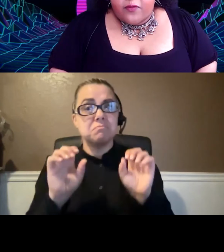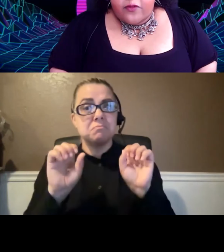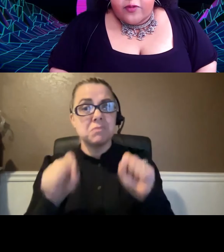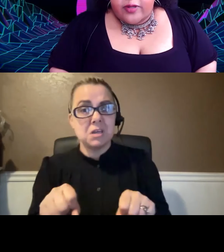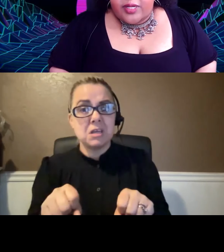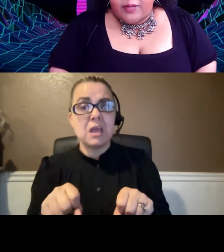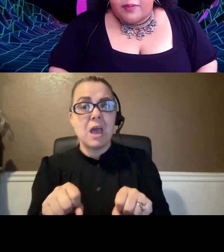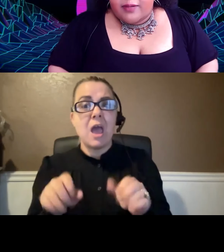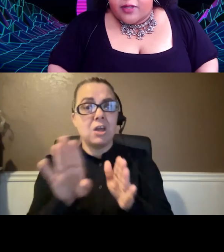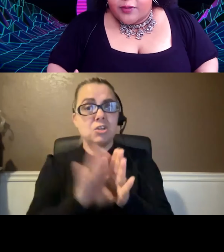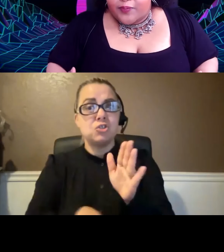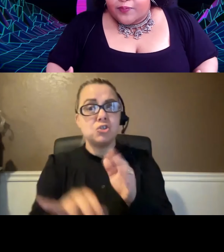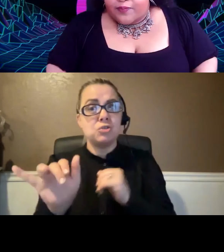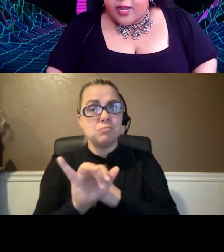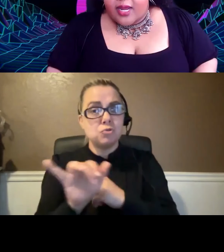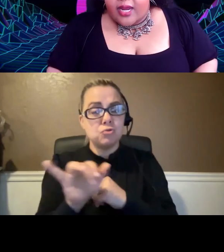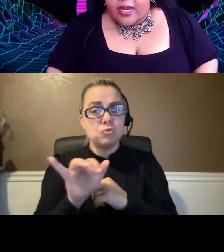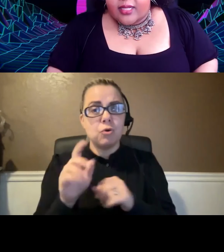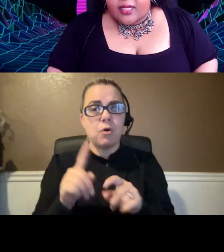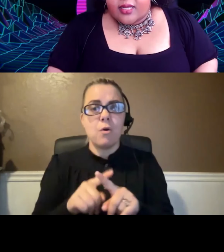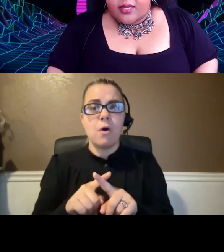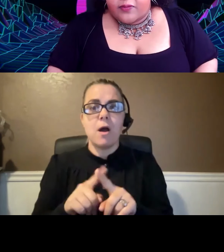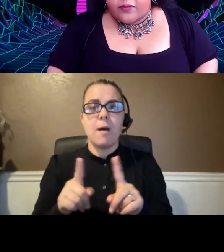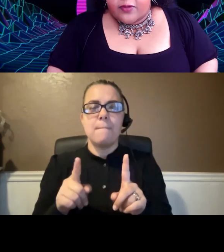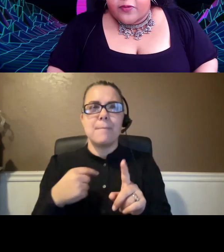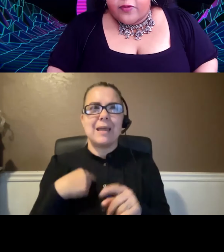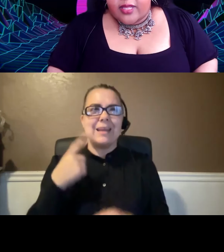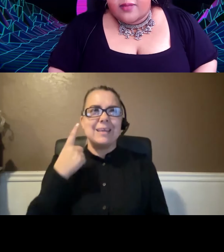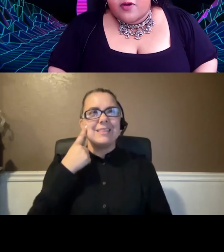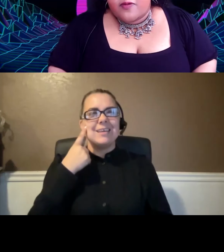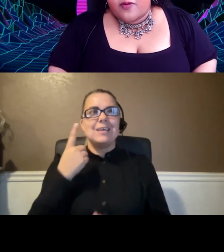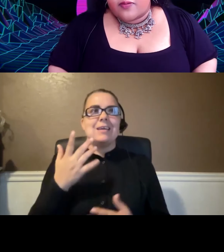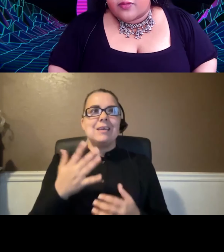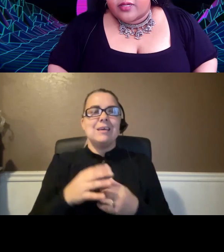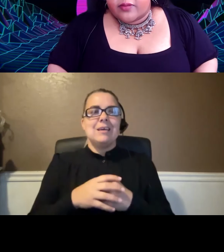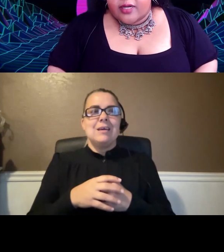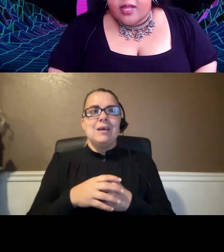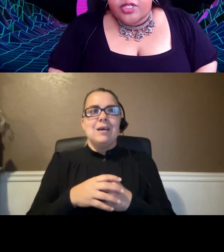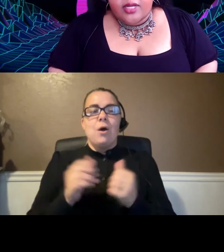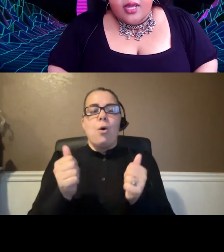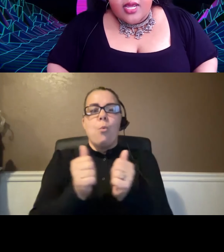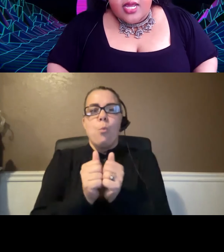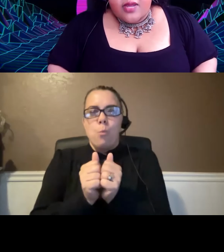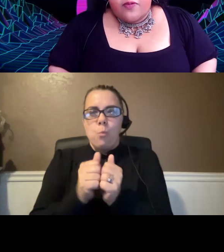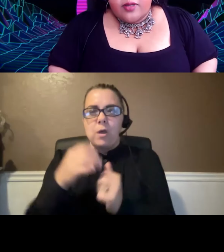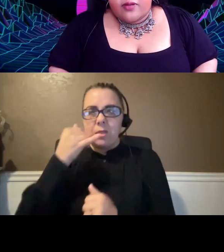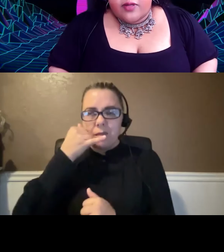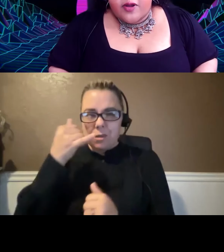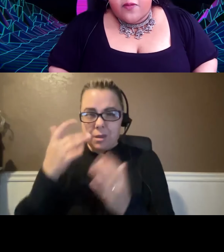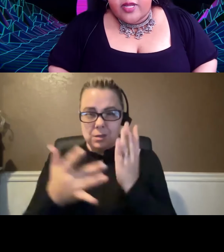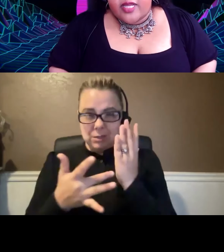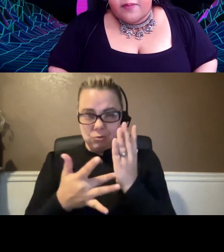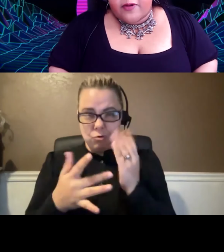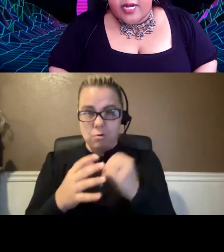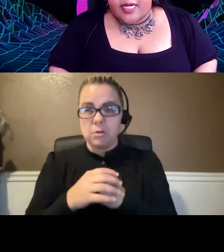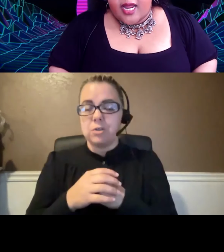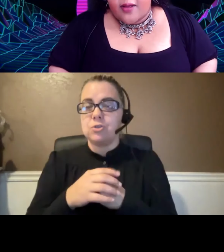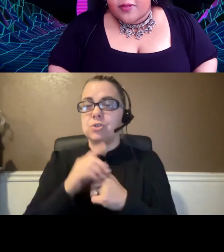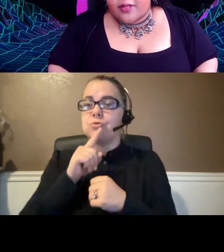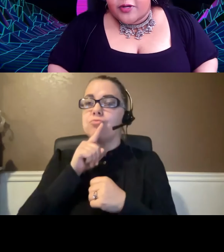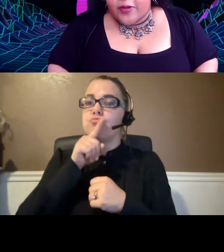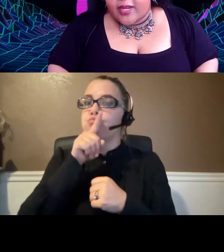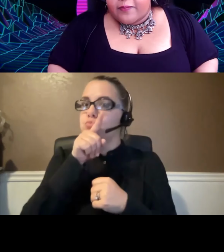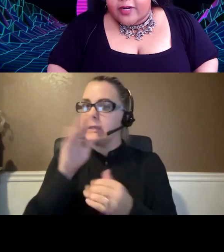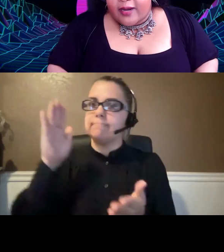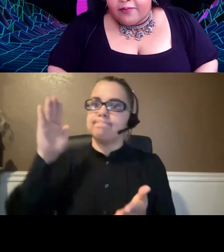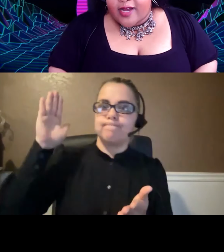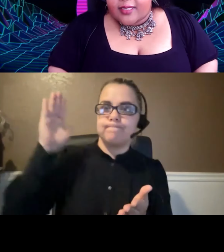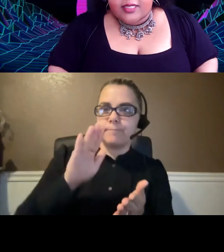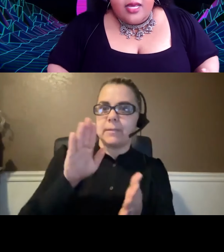for really cheap, but I think with mobile technology it will really bring down prices,